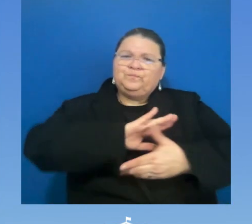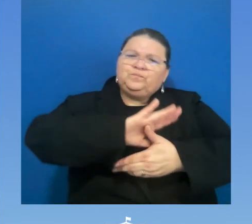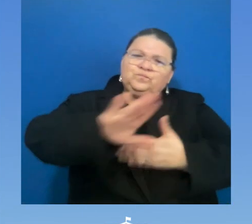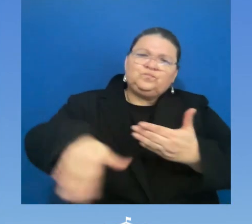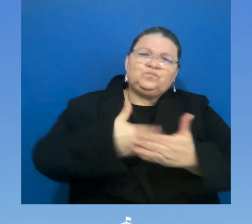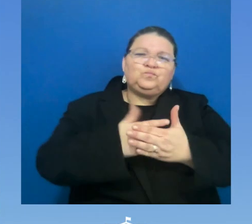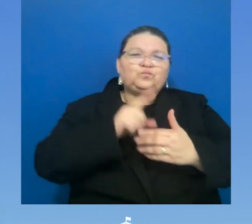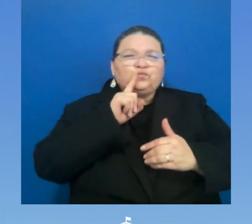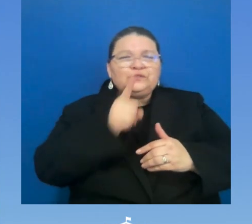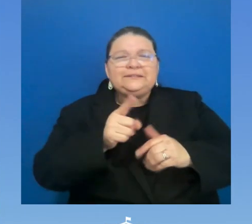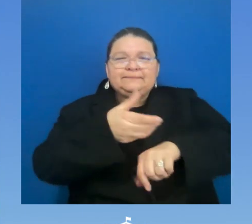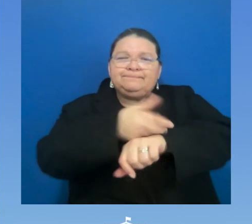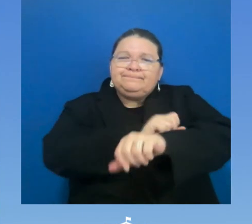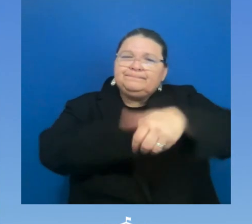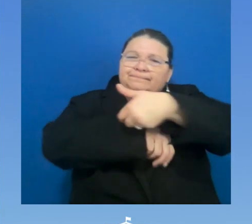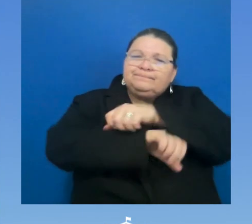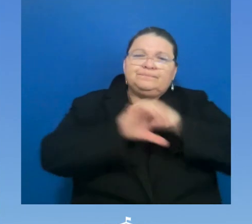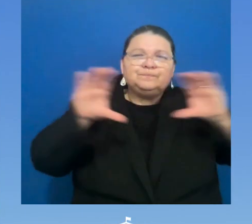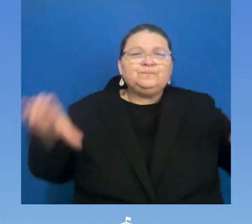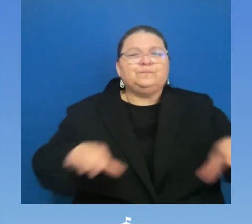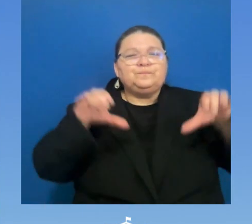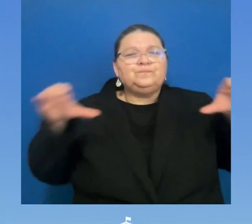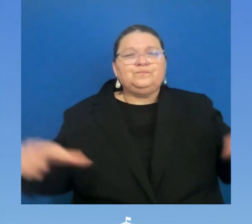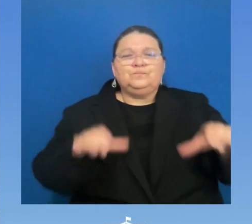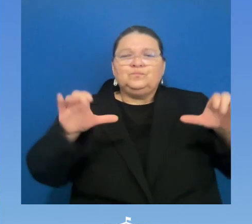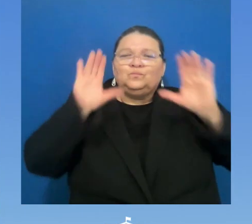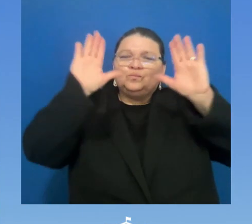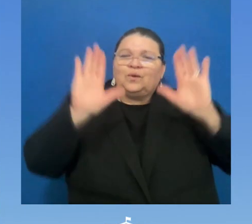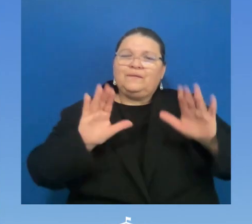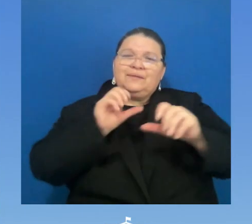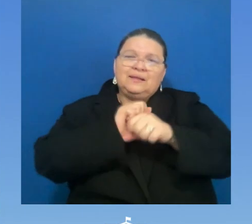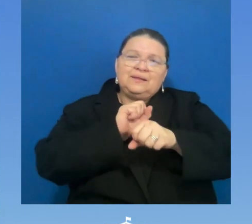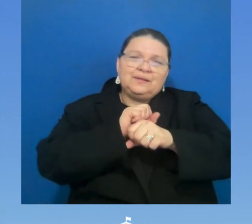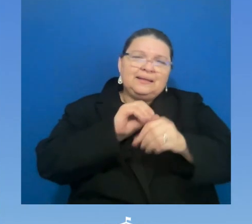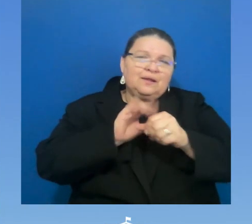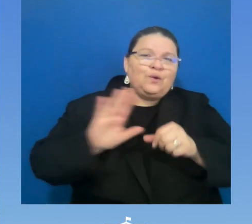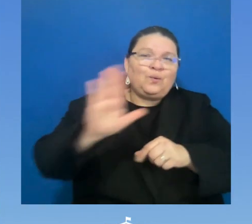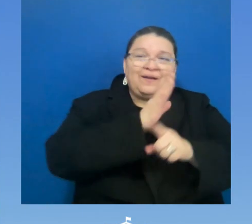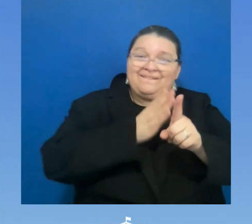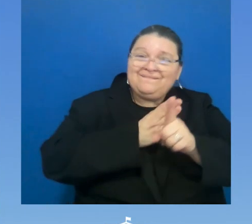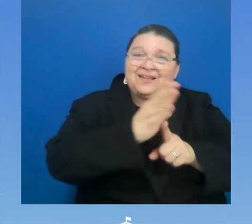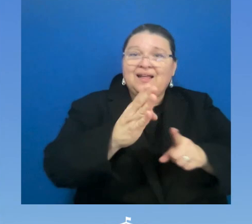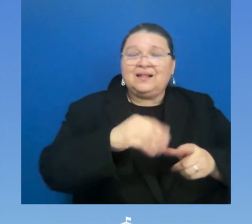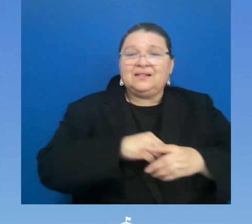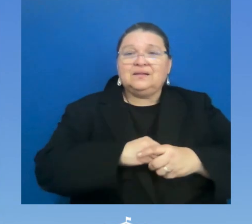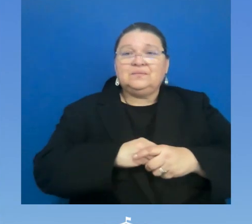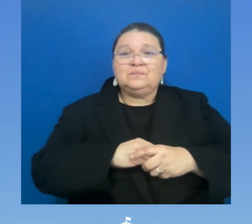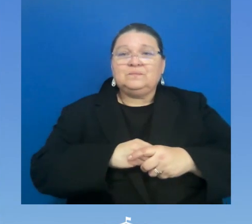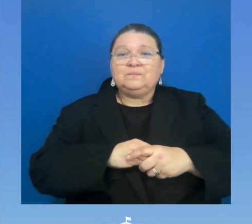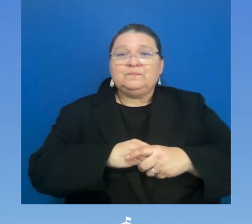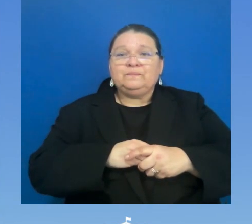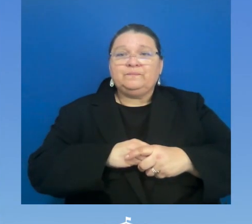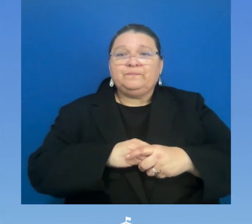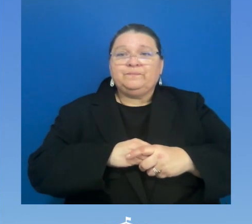What is the one message to those who are out there and wanting to ask themselves, What can I do on this equal pay day